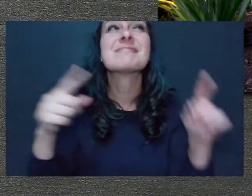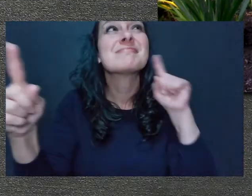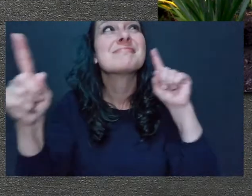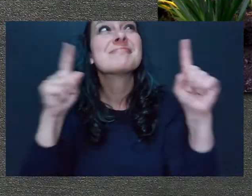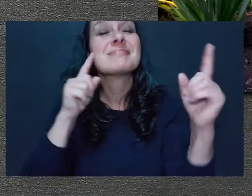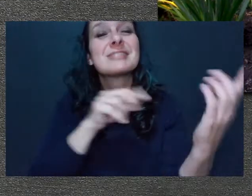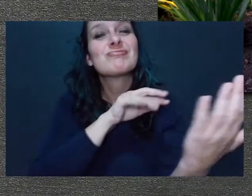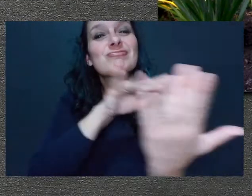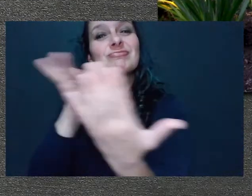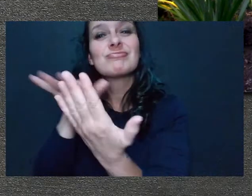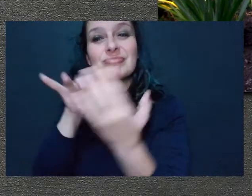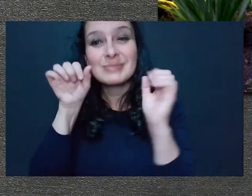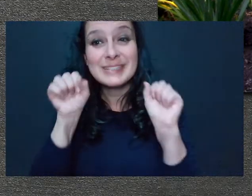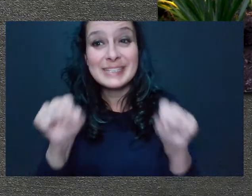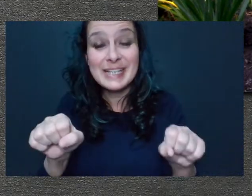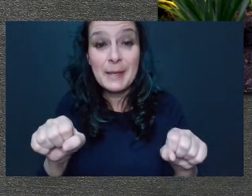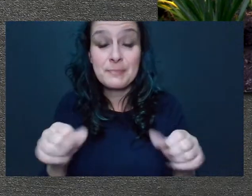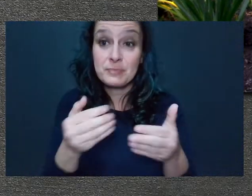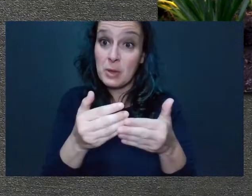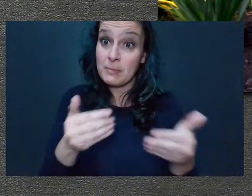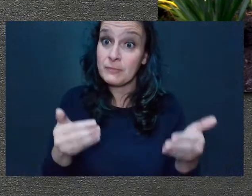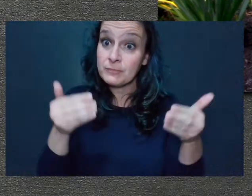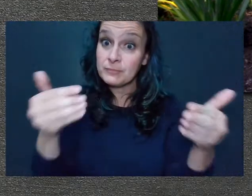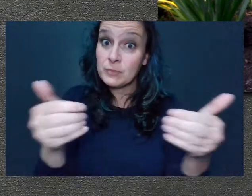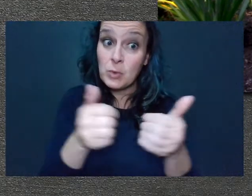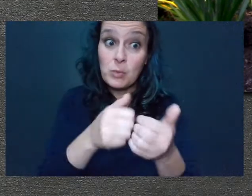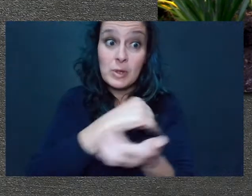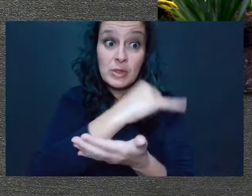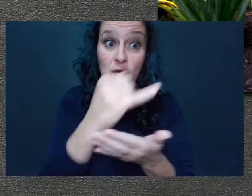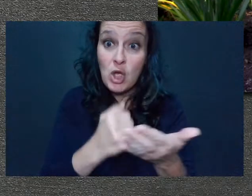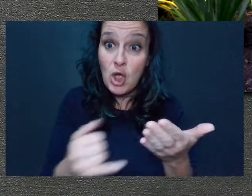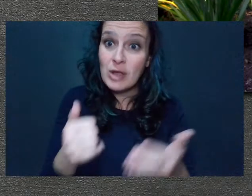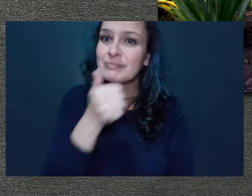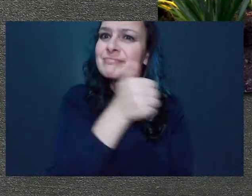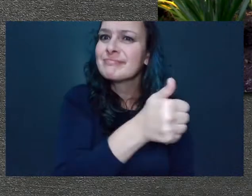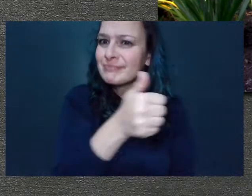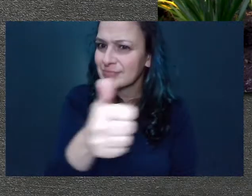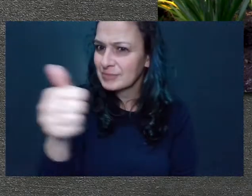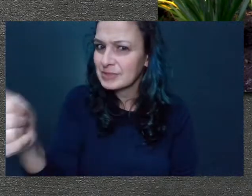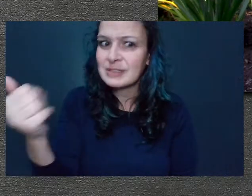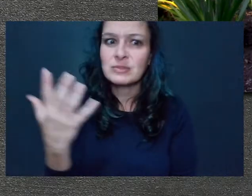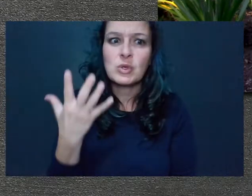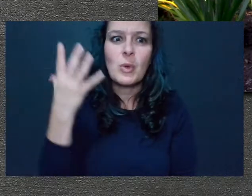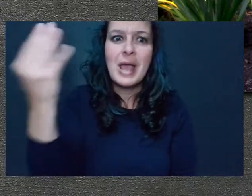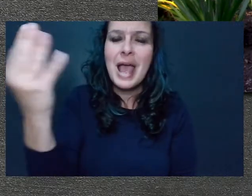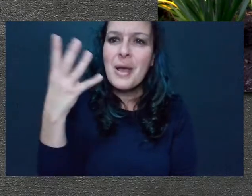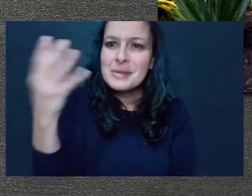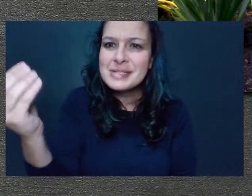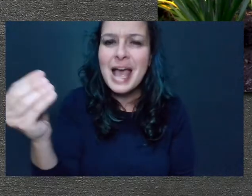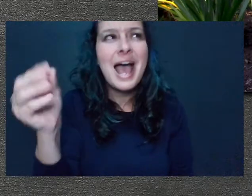So before we do art, you should go outside and observe what you see.